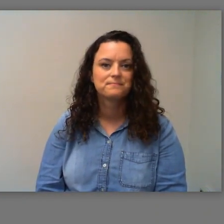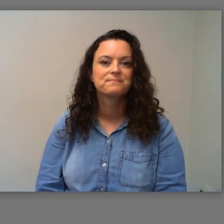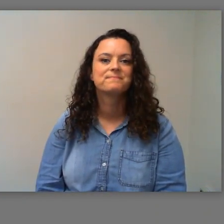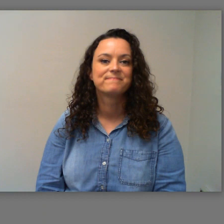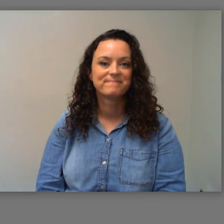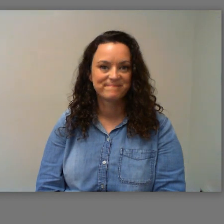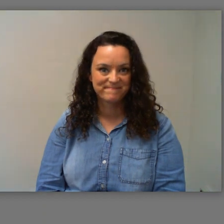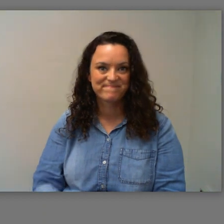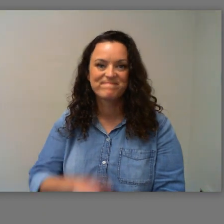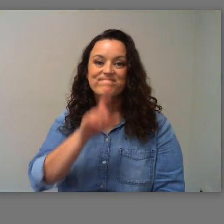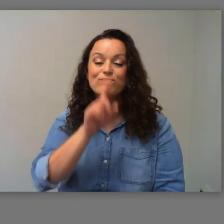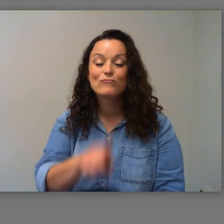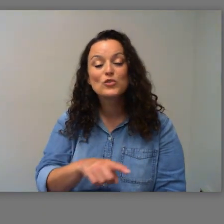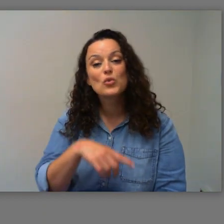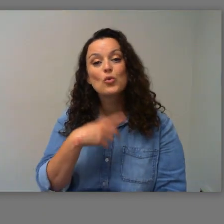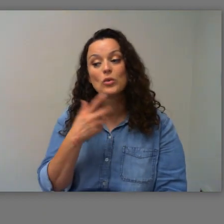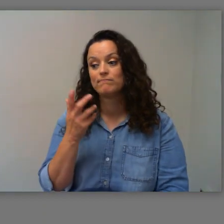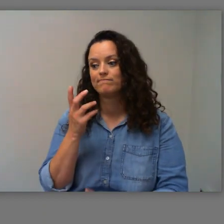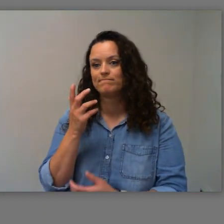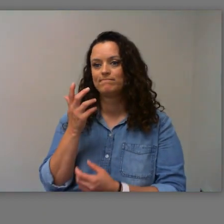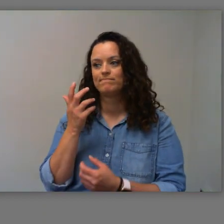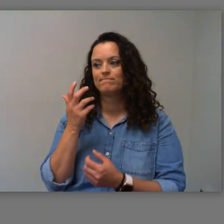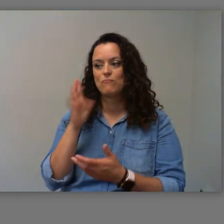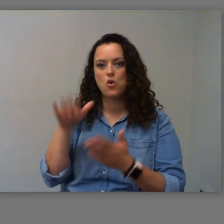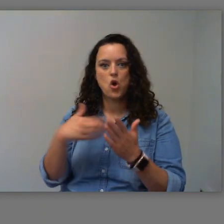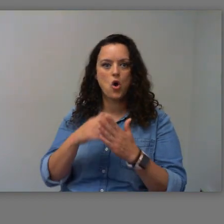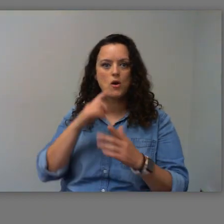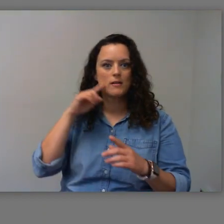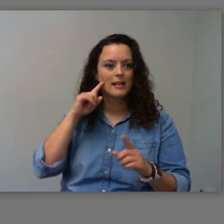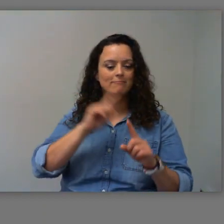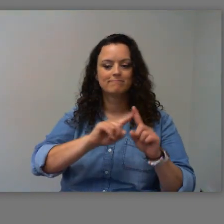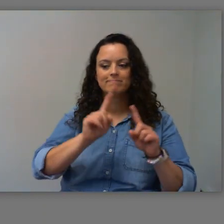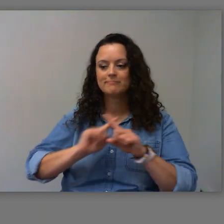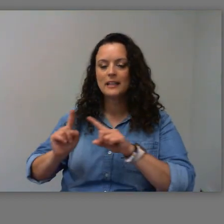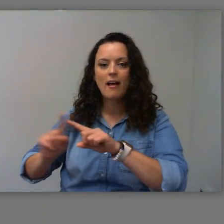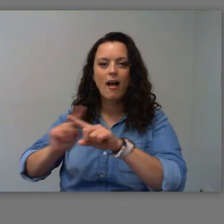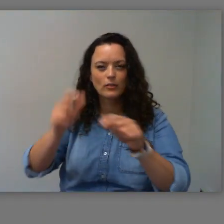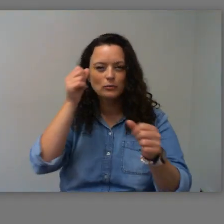it's true everybody is different again i said we all have different backgrounds